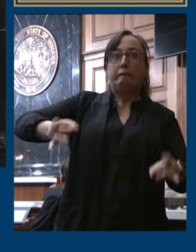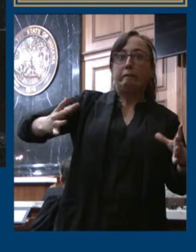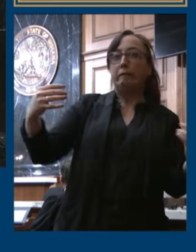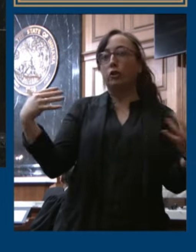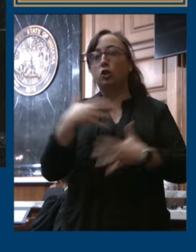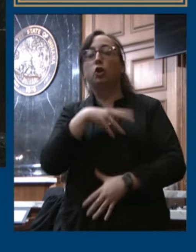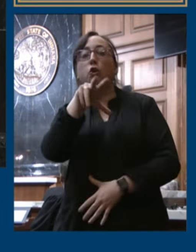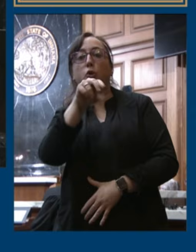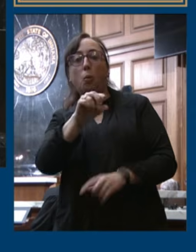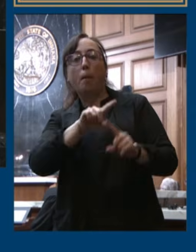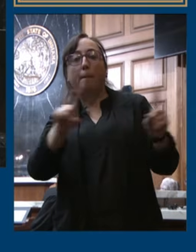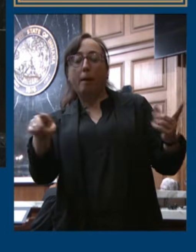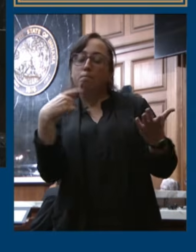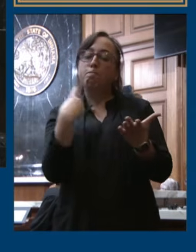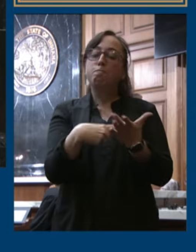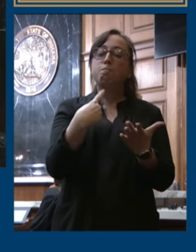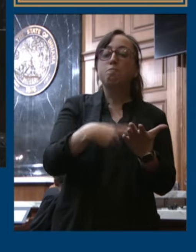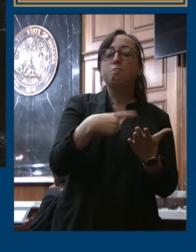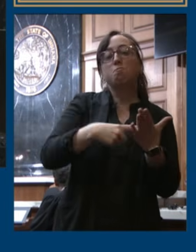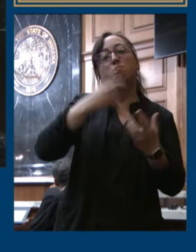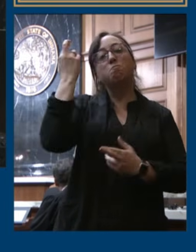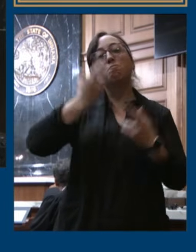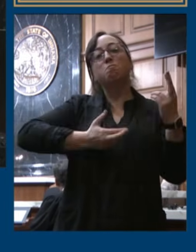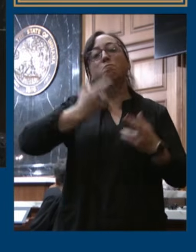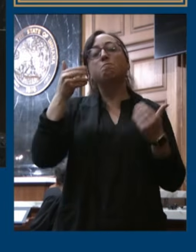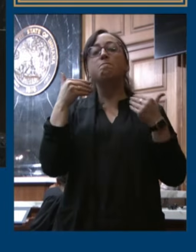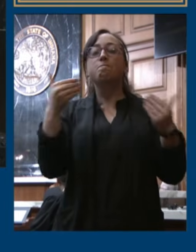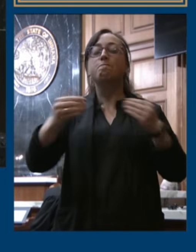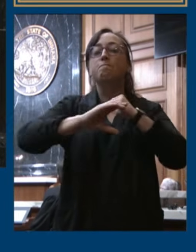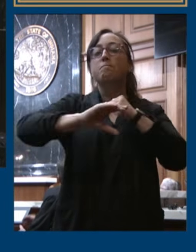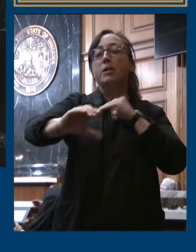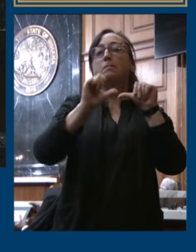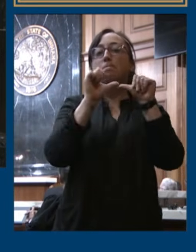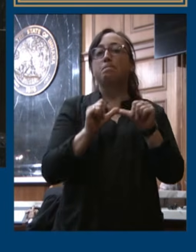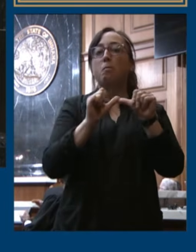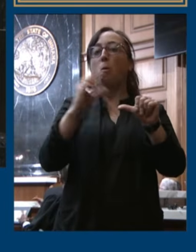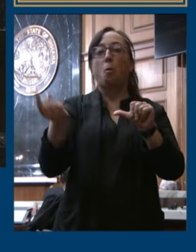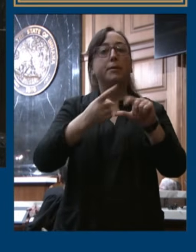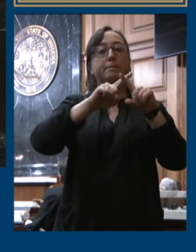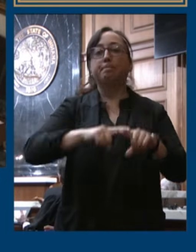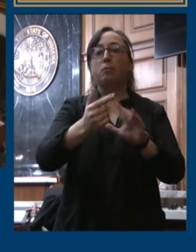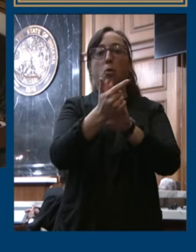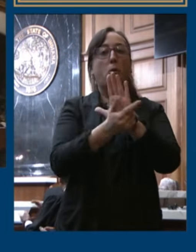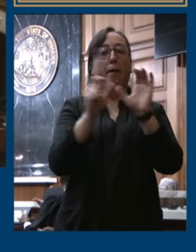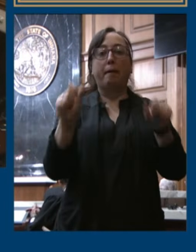REASON AND CIVILITY.